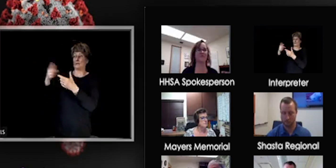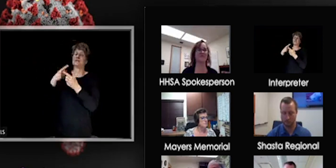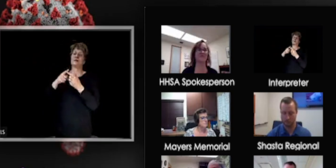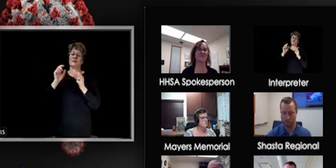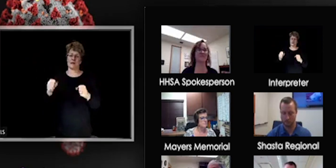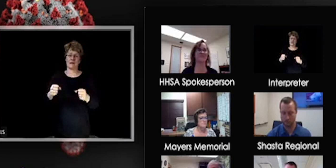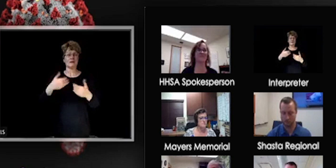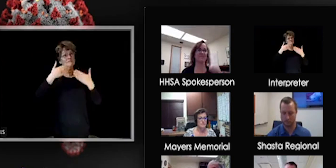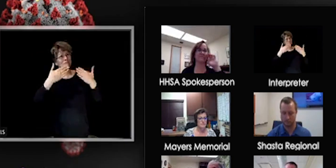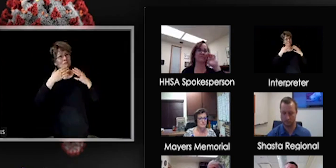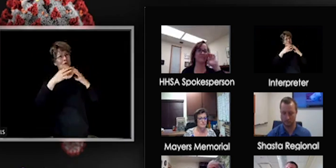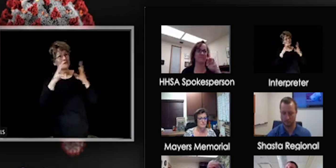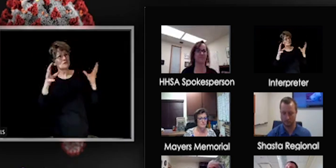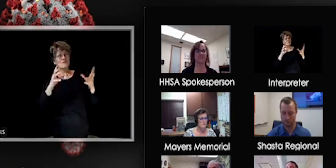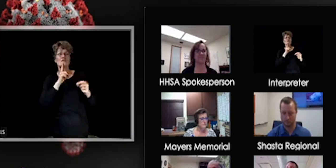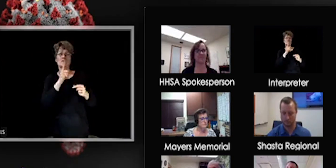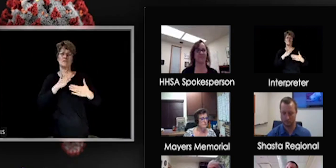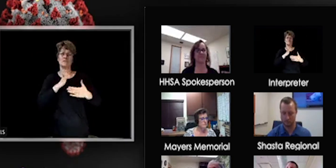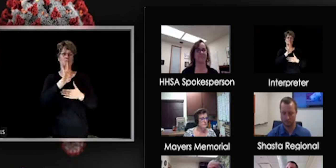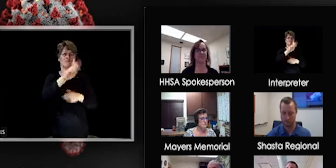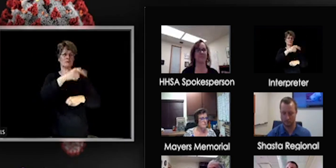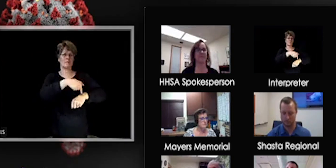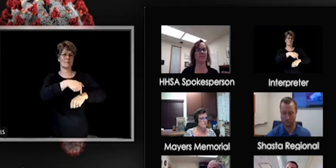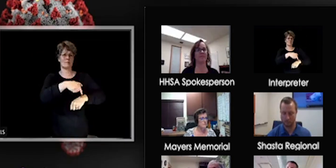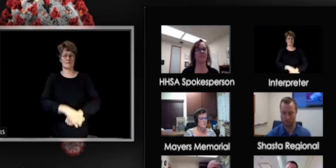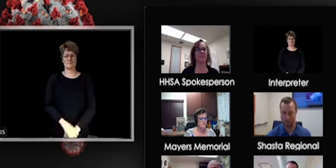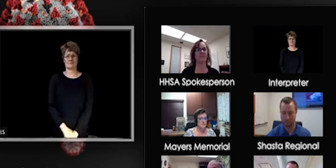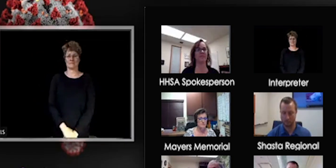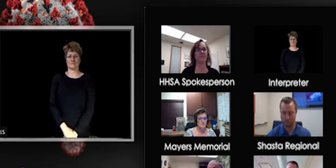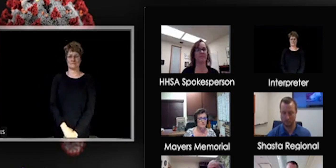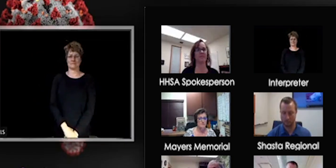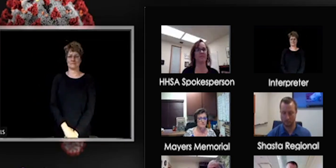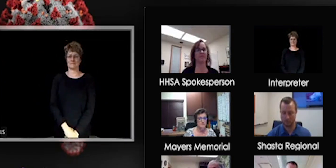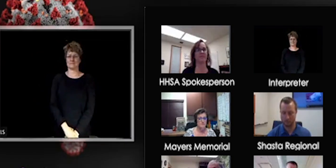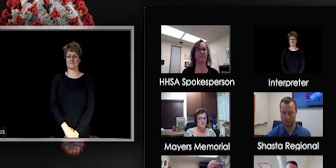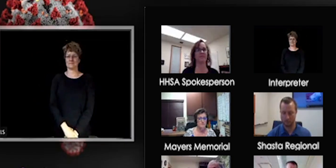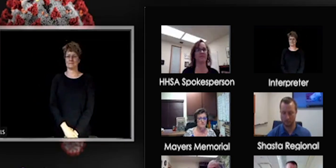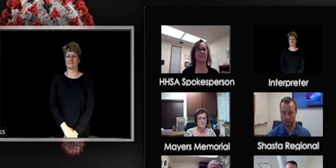appreciate your time. Oh my gosh, and in the meantime I got an email